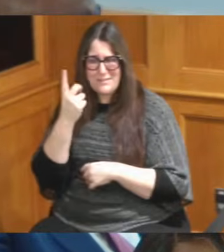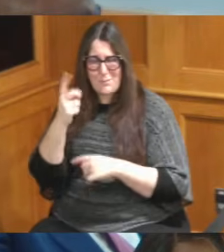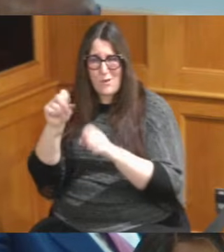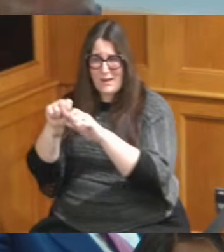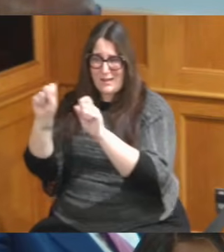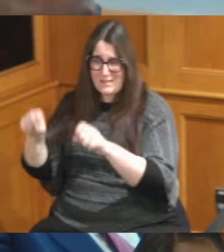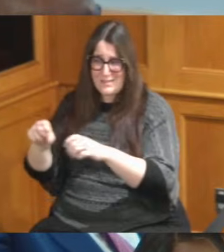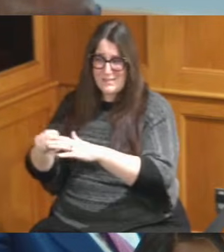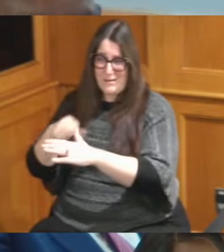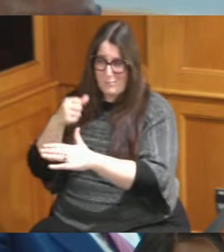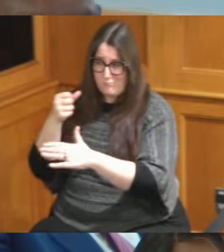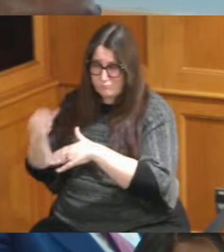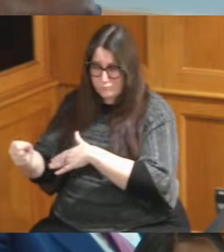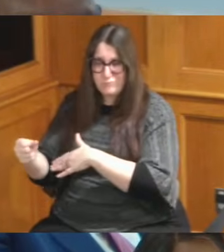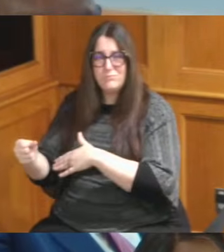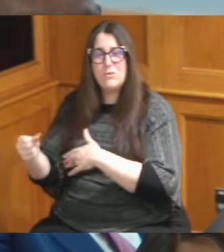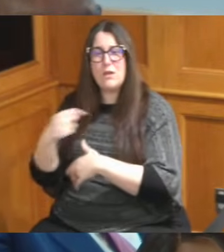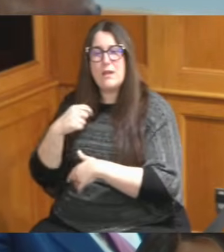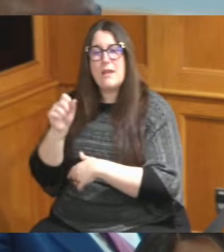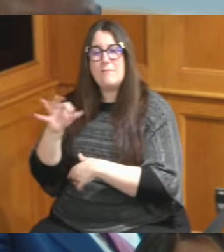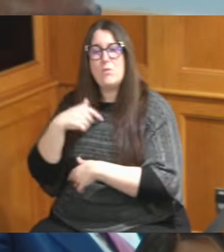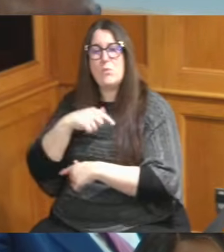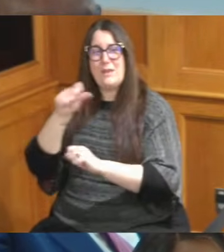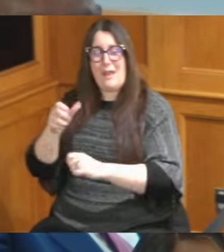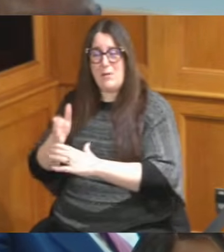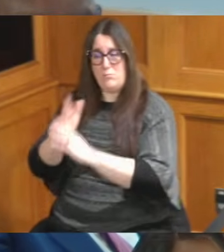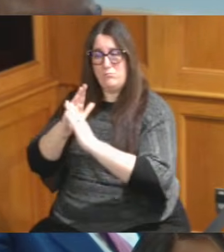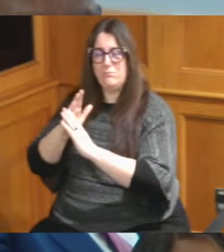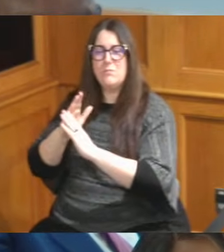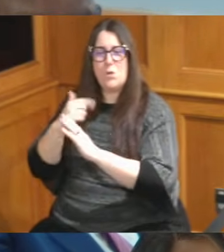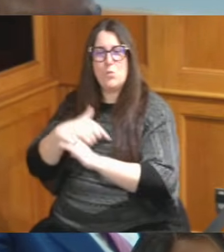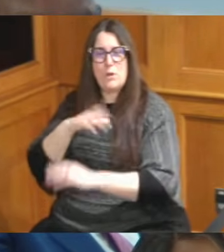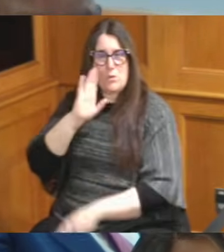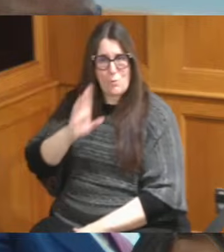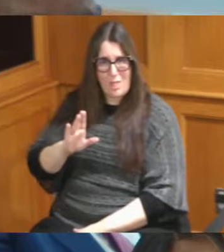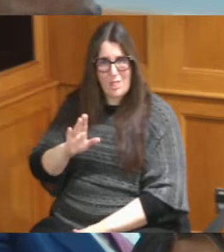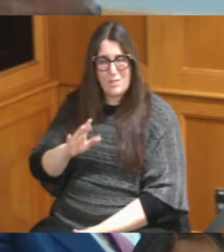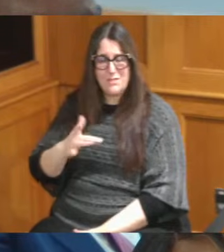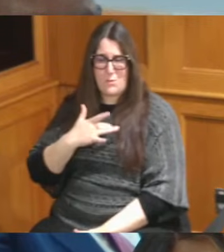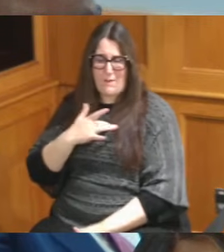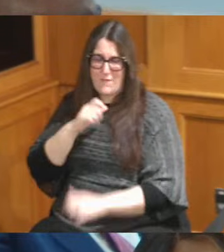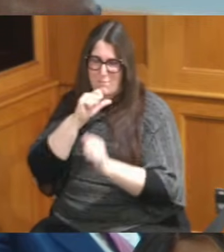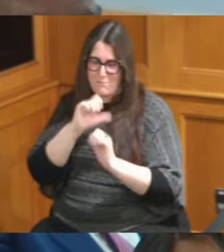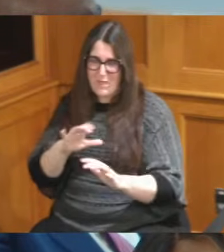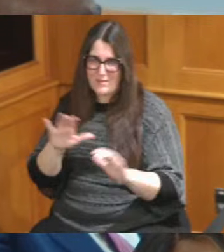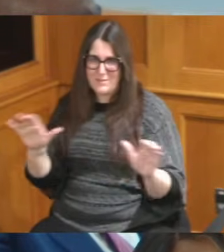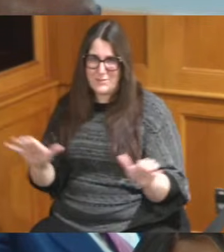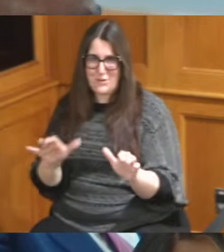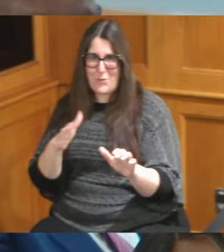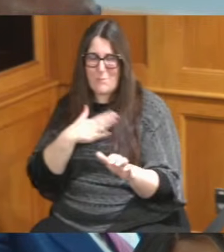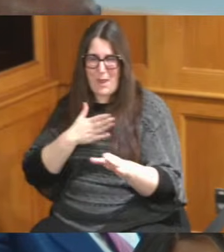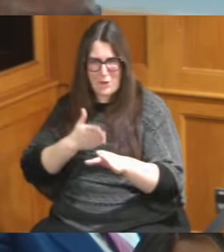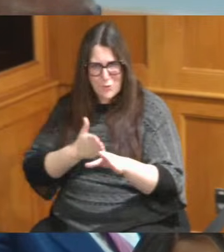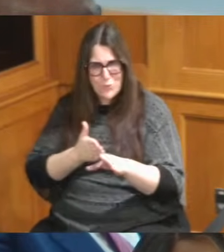we will. And so I feel like that's what I've been blessed to do in my as a career. You know, it's